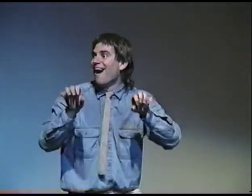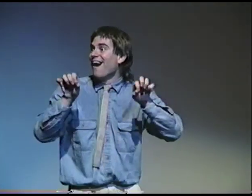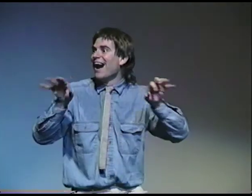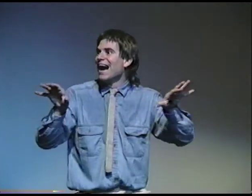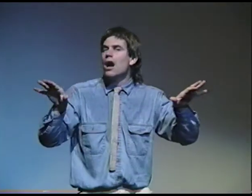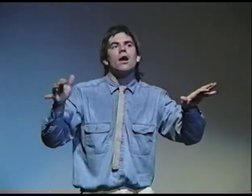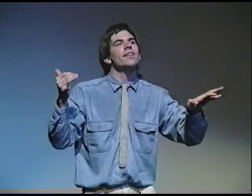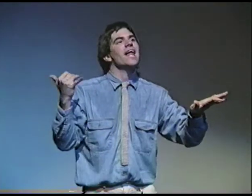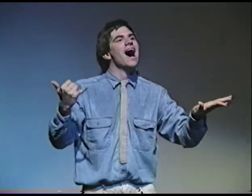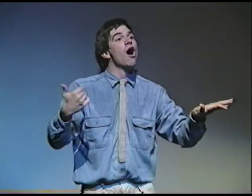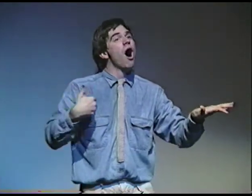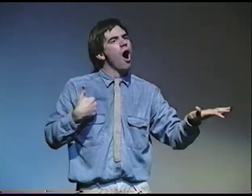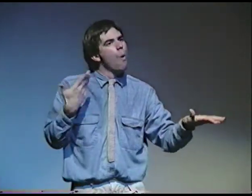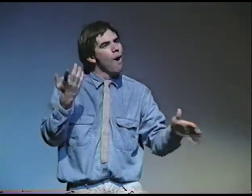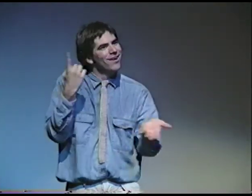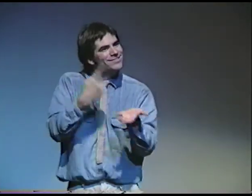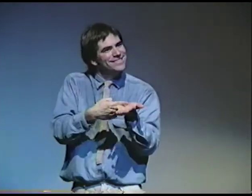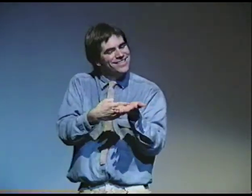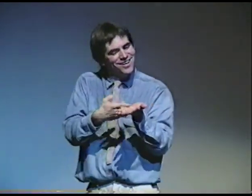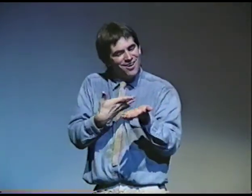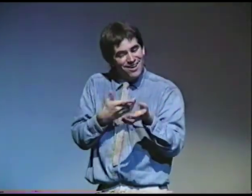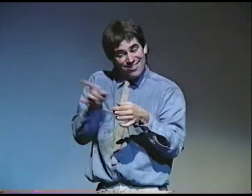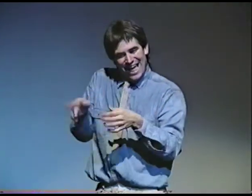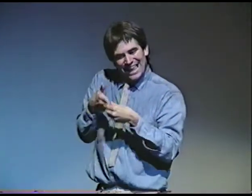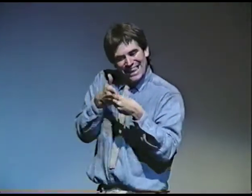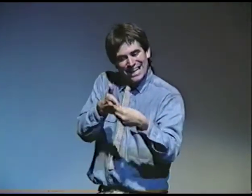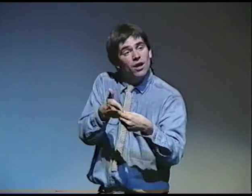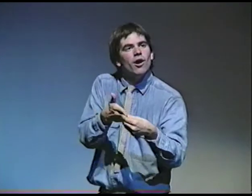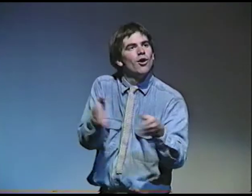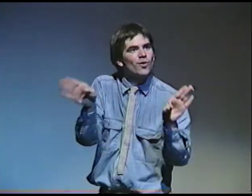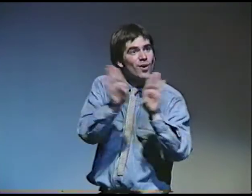And all that exposure was going on.